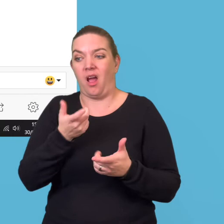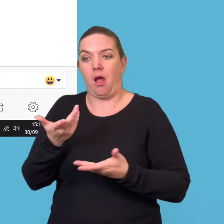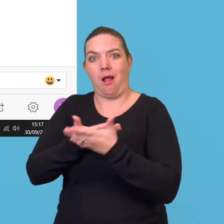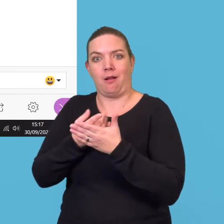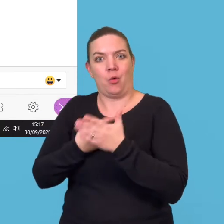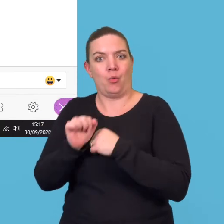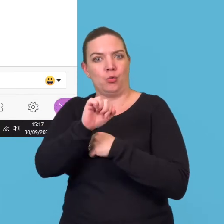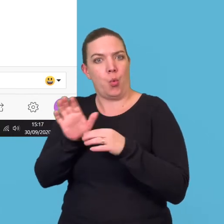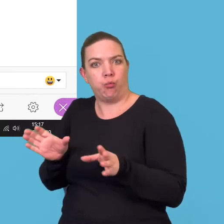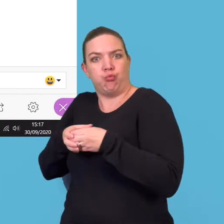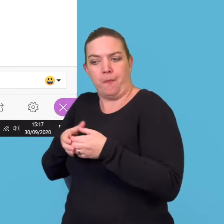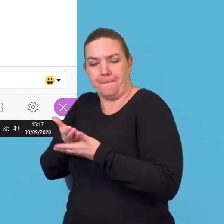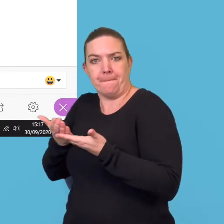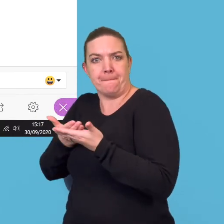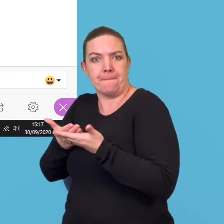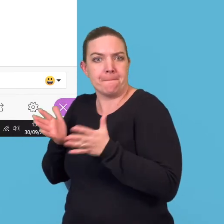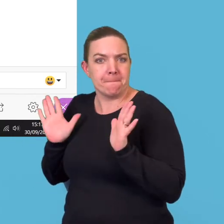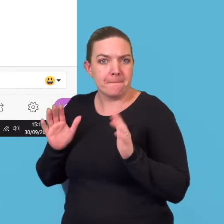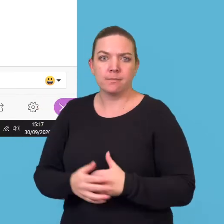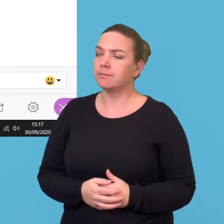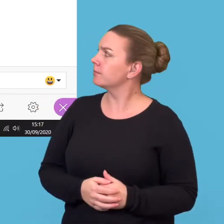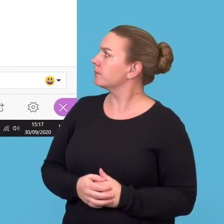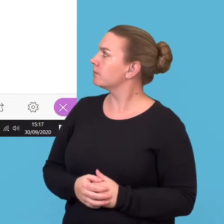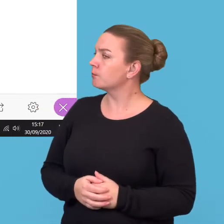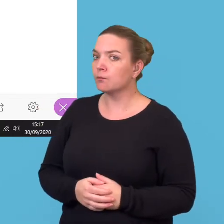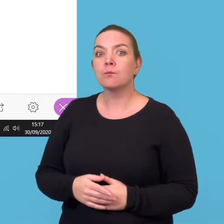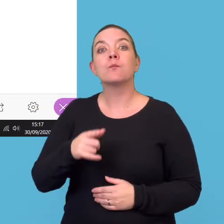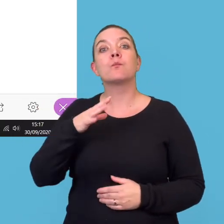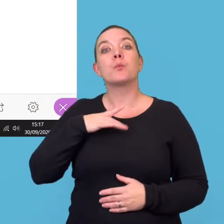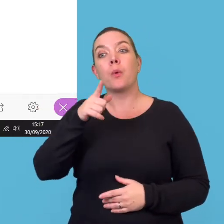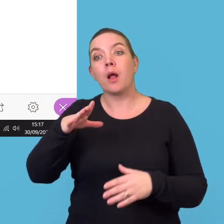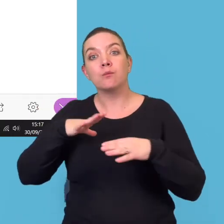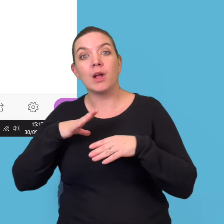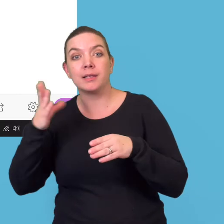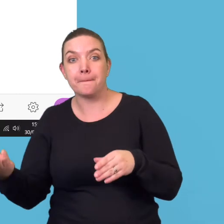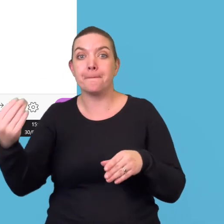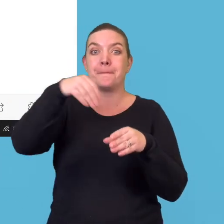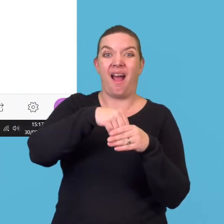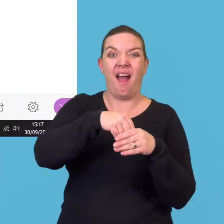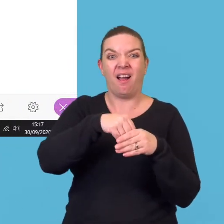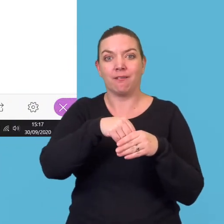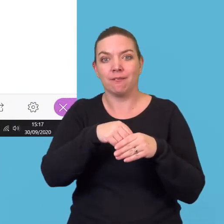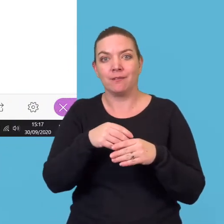which will take you through to find the 'everyone' chat, where you can ask the facilitator questions,